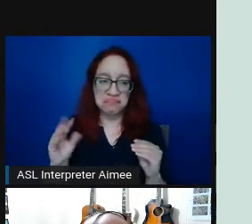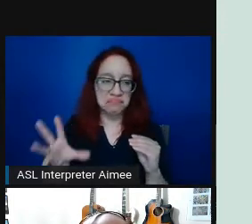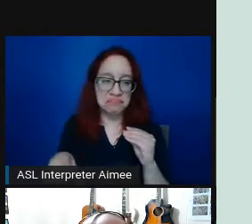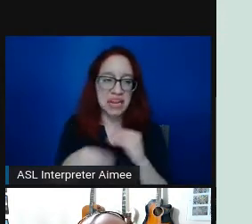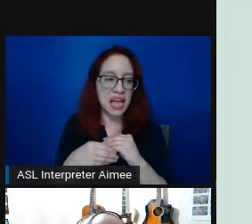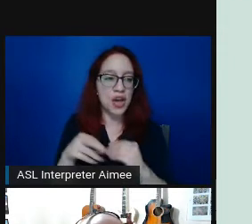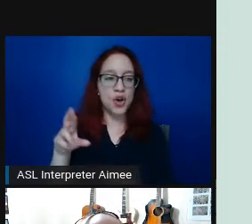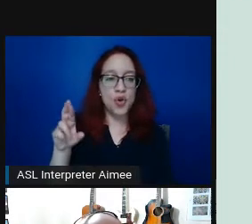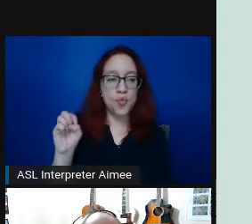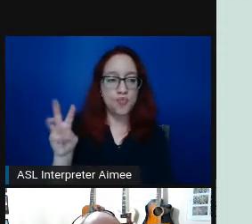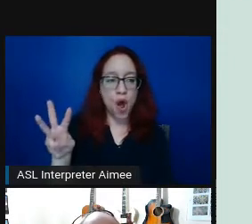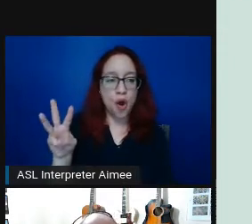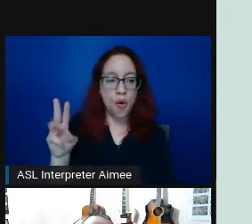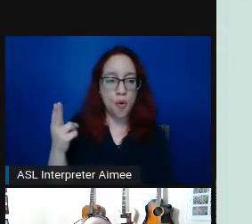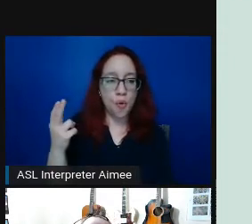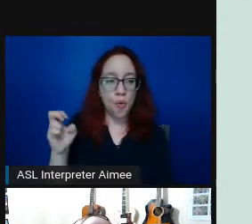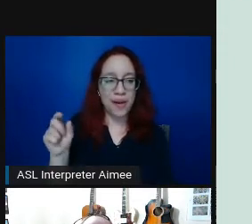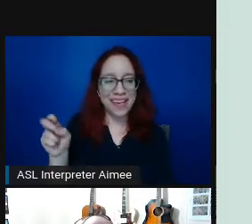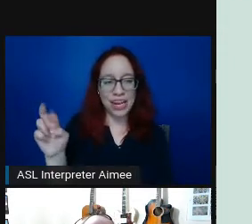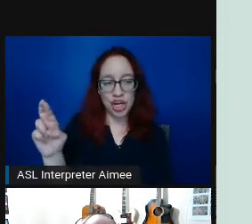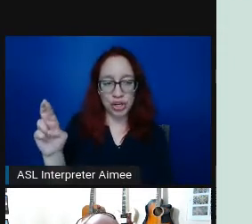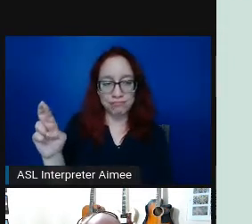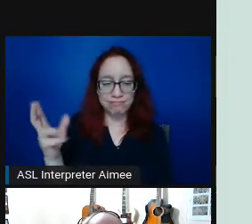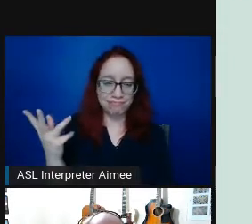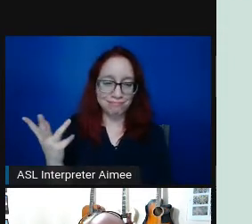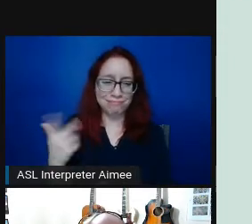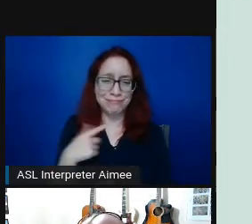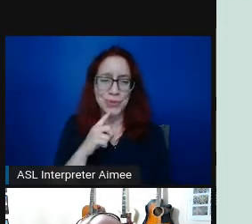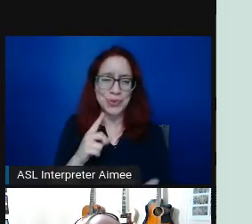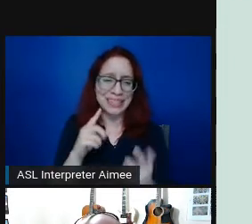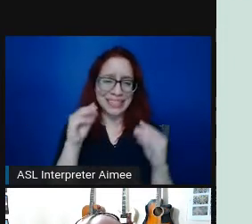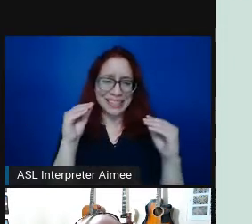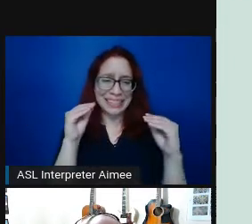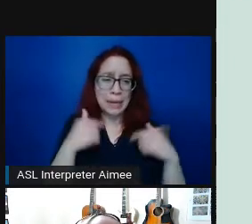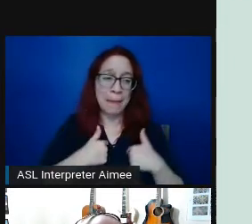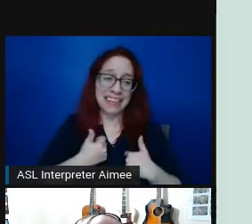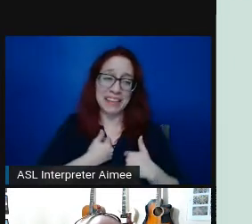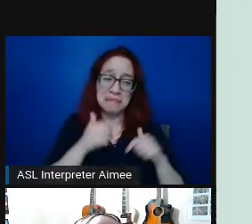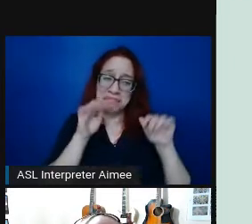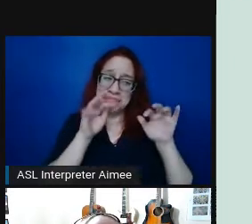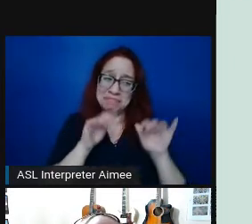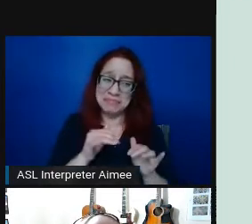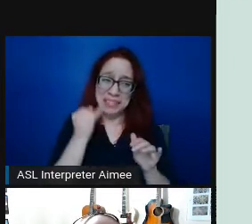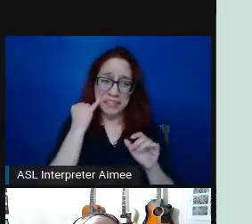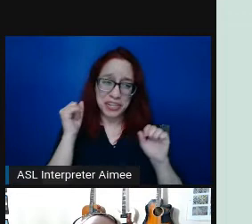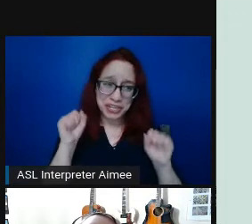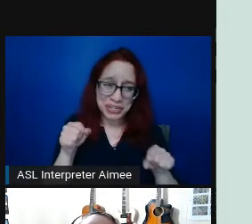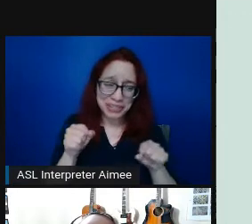This table, I actually put these in by hand just to see if it was feasible that way.